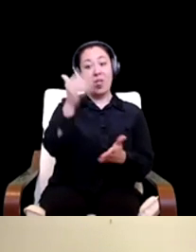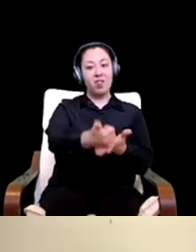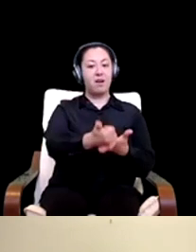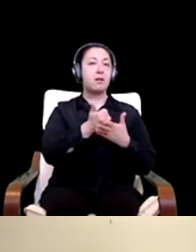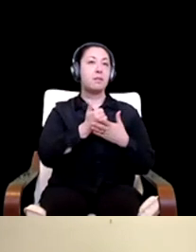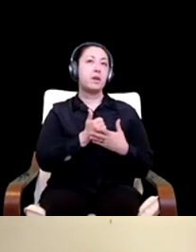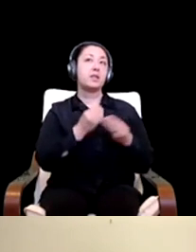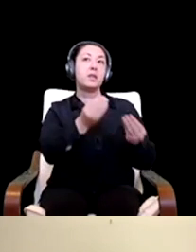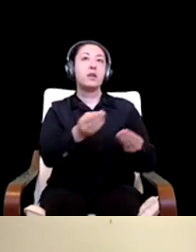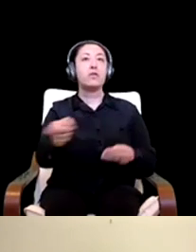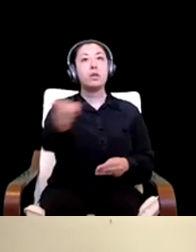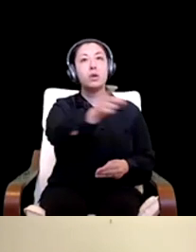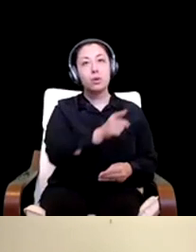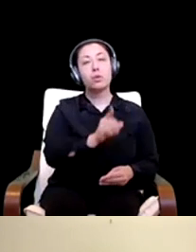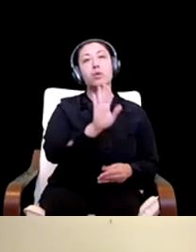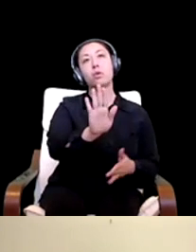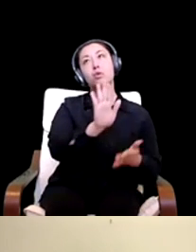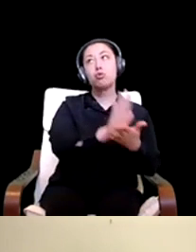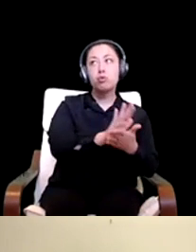teams or educational teams with what you need.